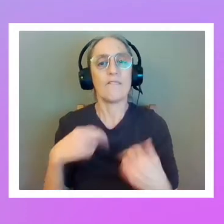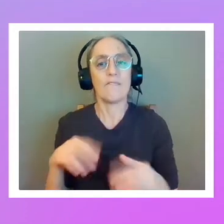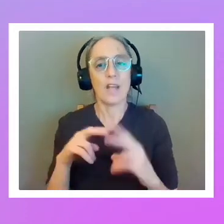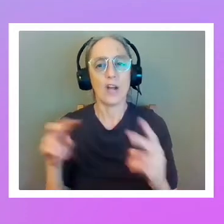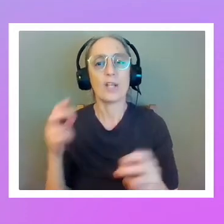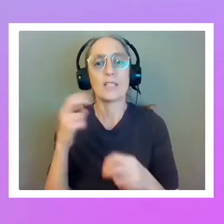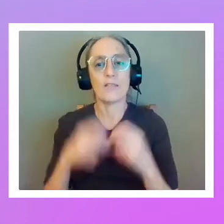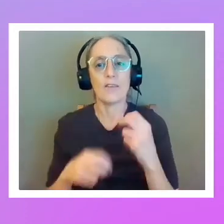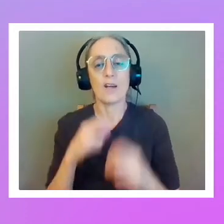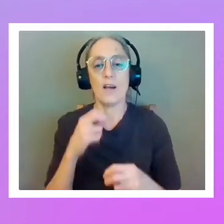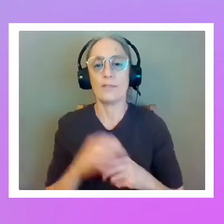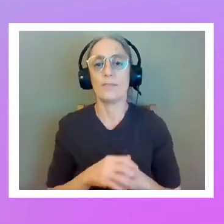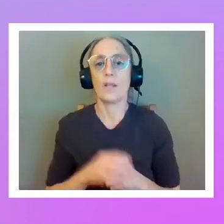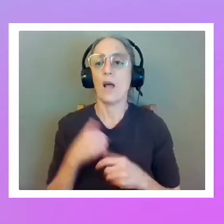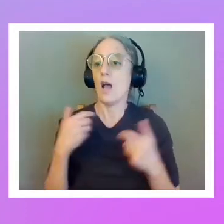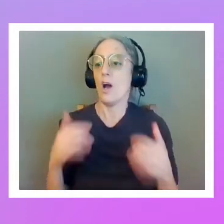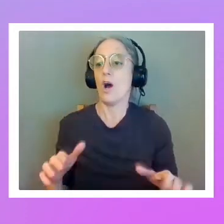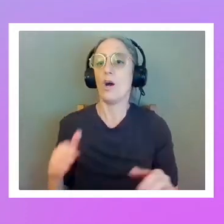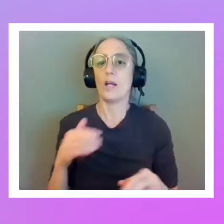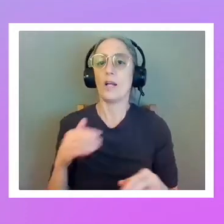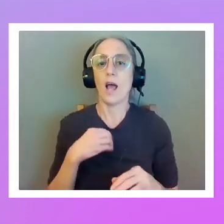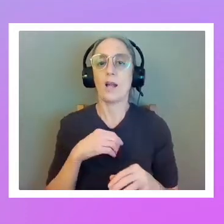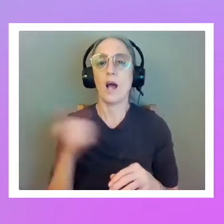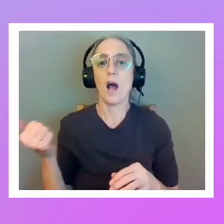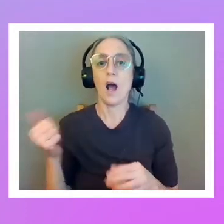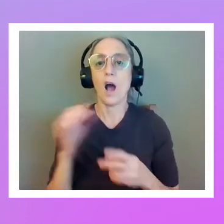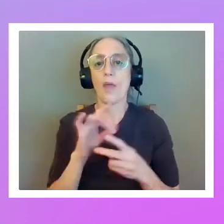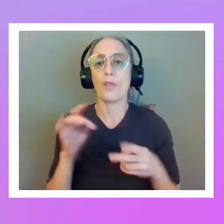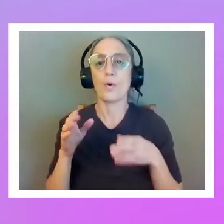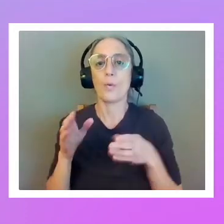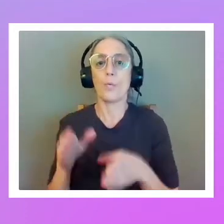I already had alternate ways of doing things